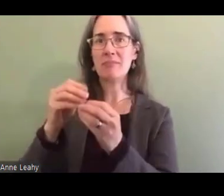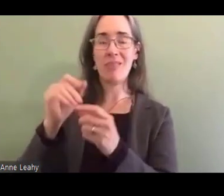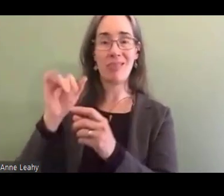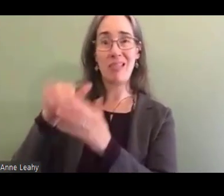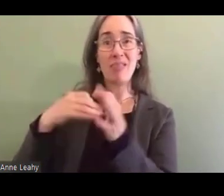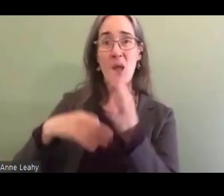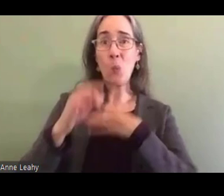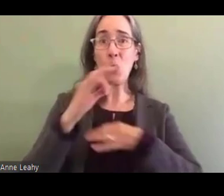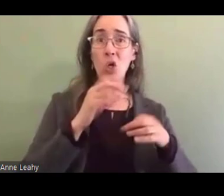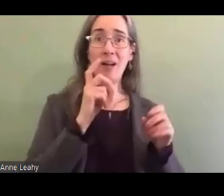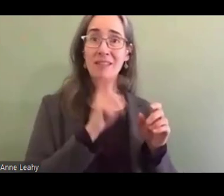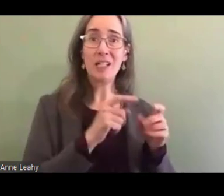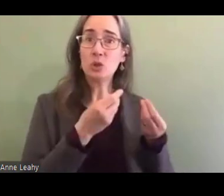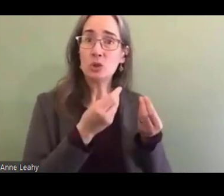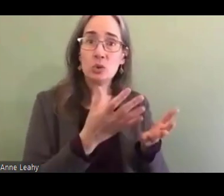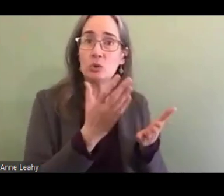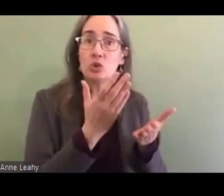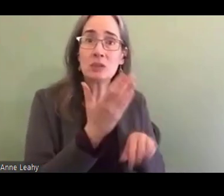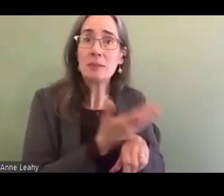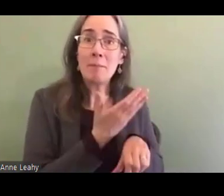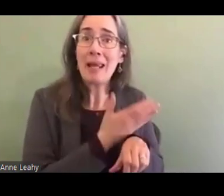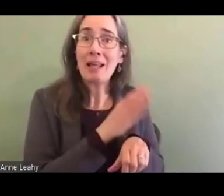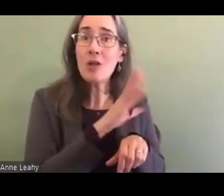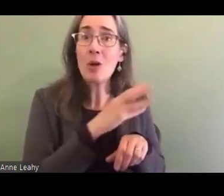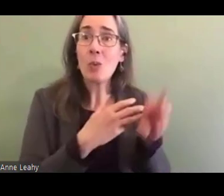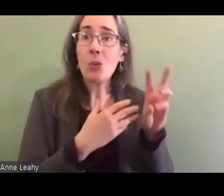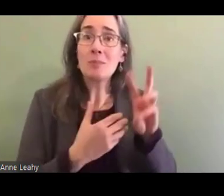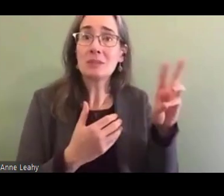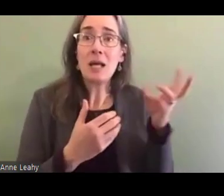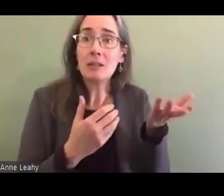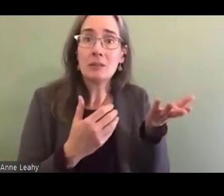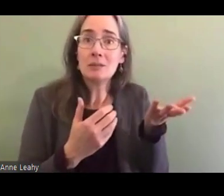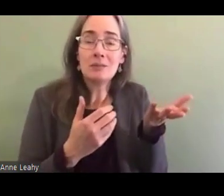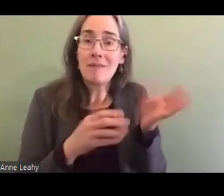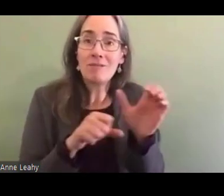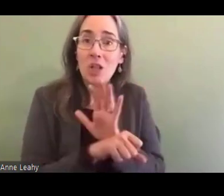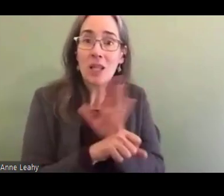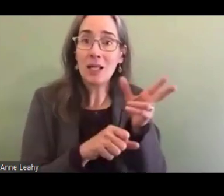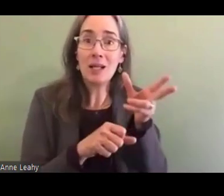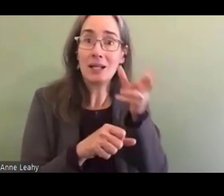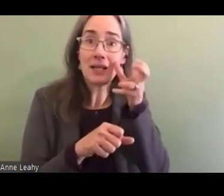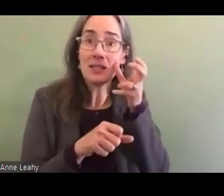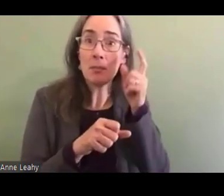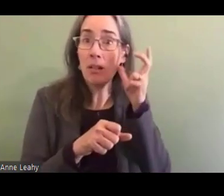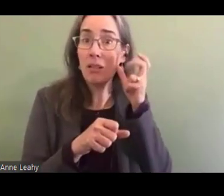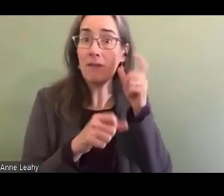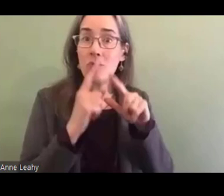needed to in making their website fully accessible to people with disabilities.